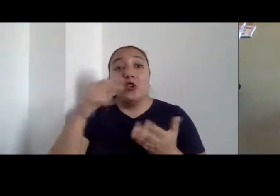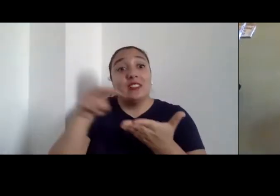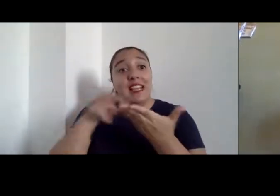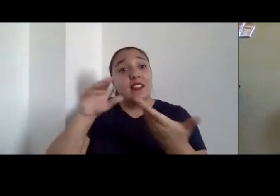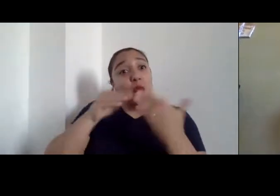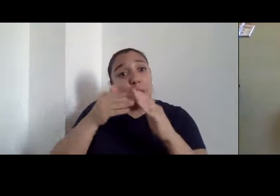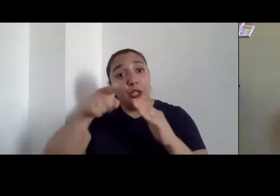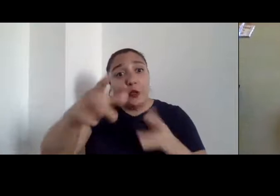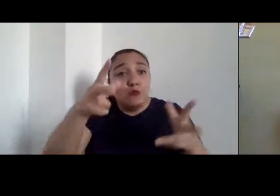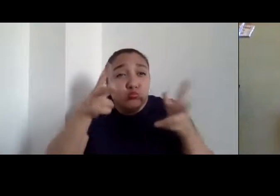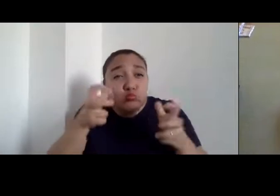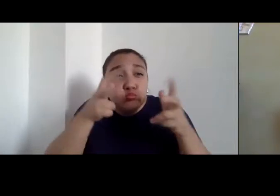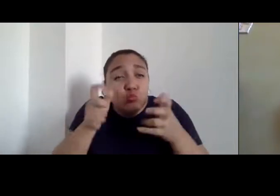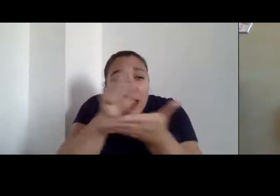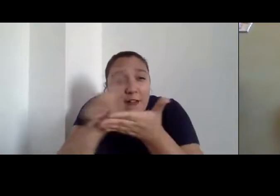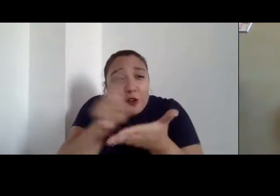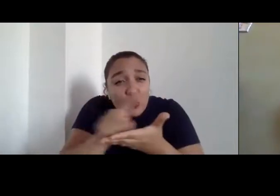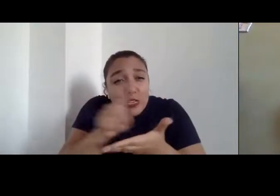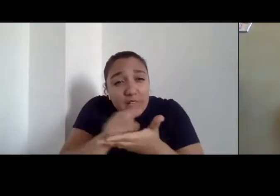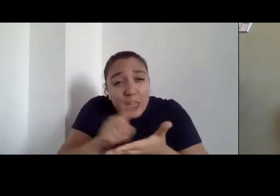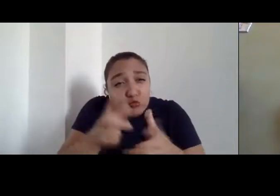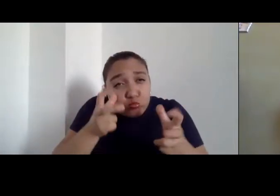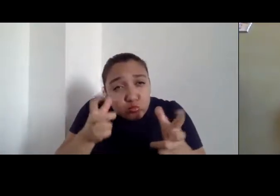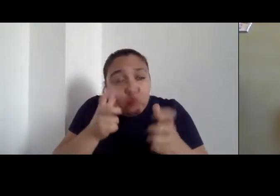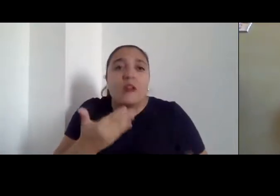in week after week to be here with us and to discuss and challenge